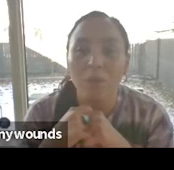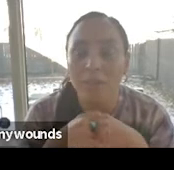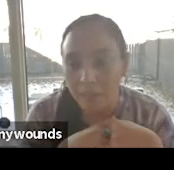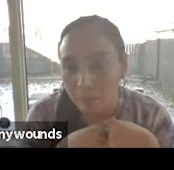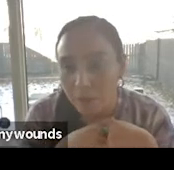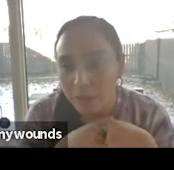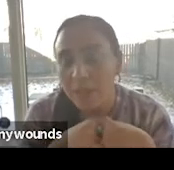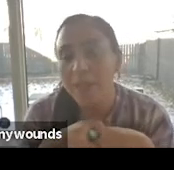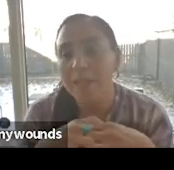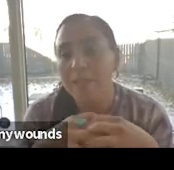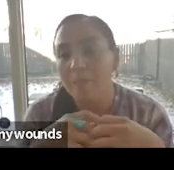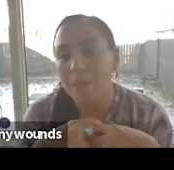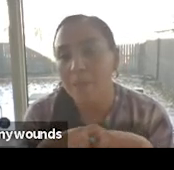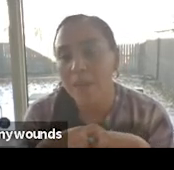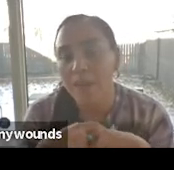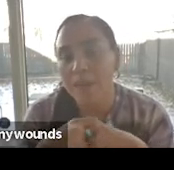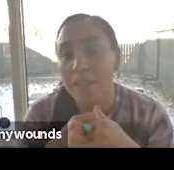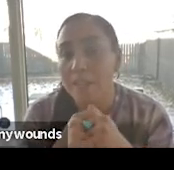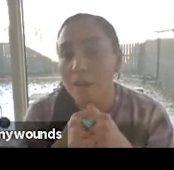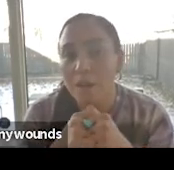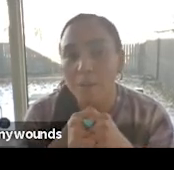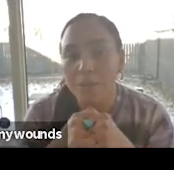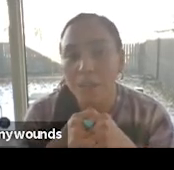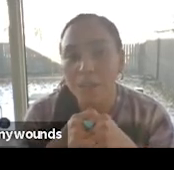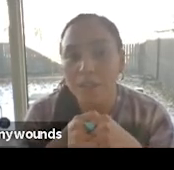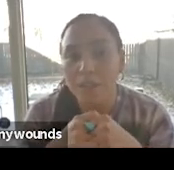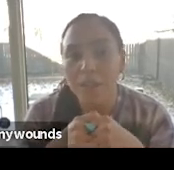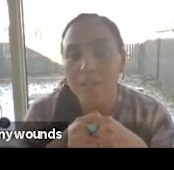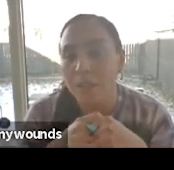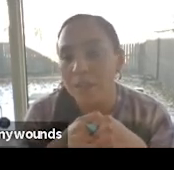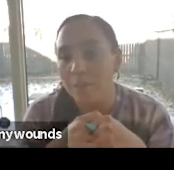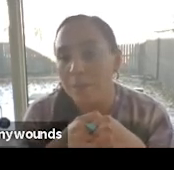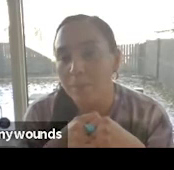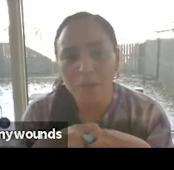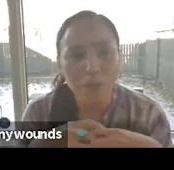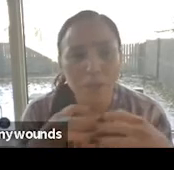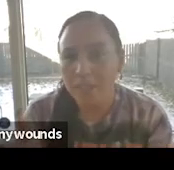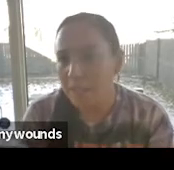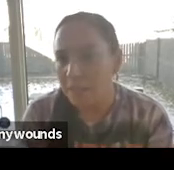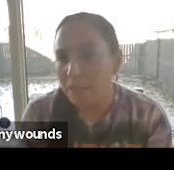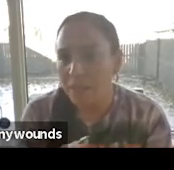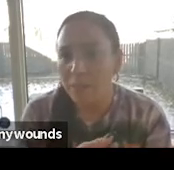stolen labour is something that Cesar was actually speaking about. I'm not sure if Cesar is here.